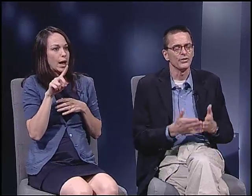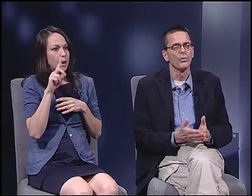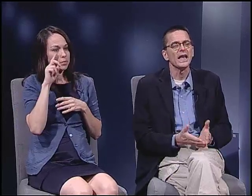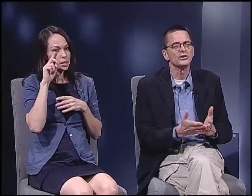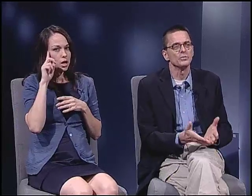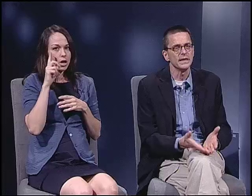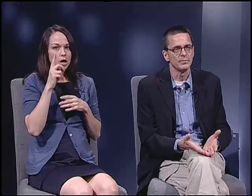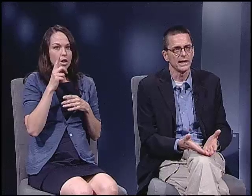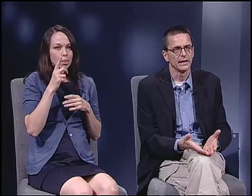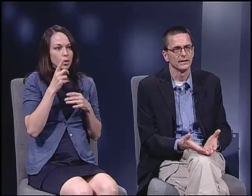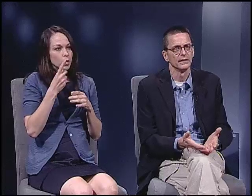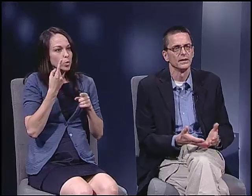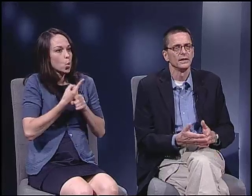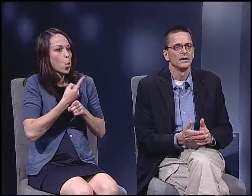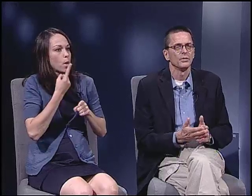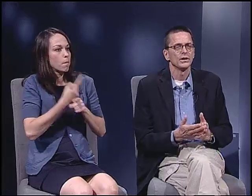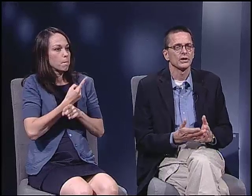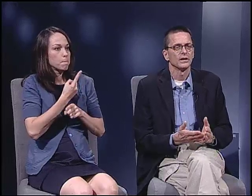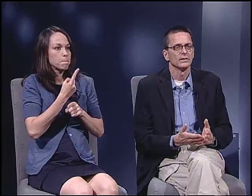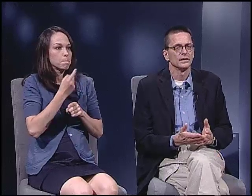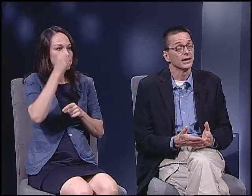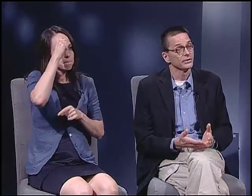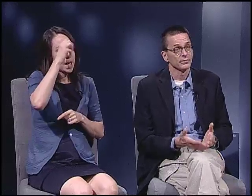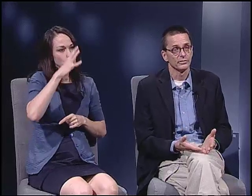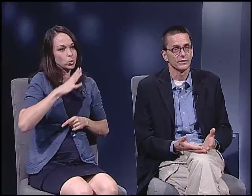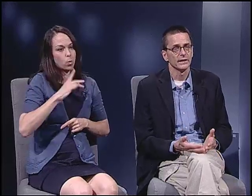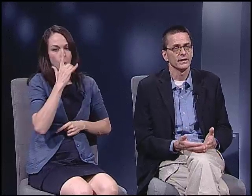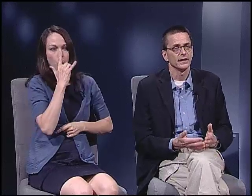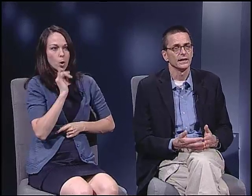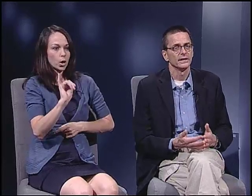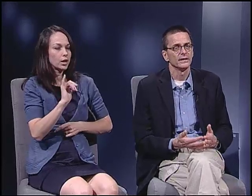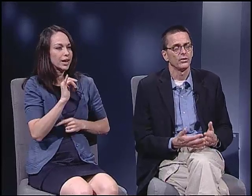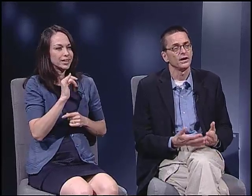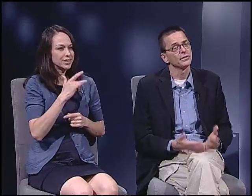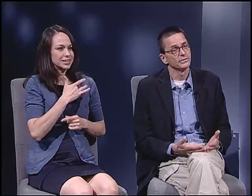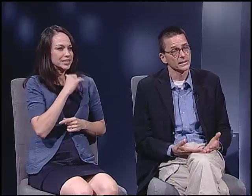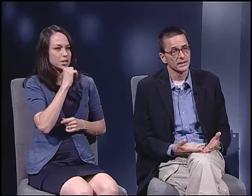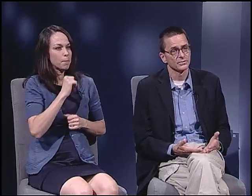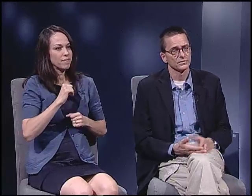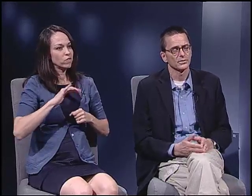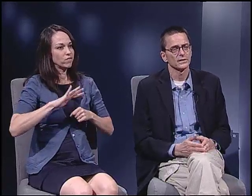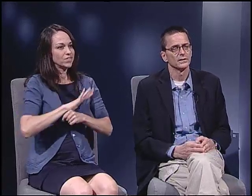the way to be a man which are not very fulfilling and often very self-destructive.